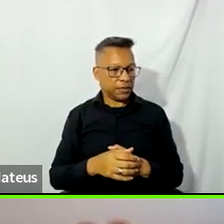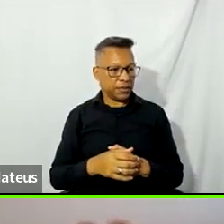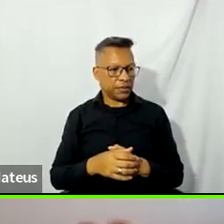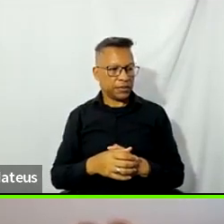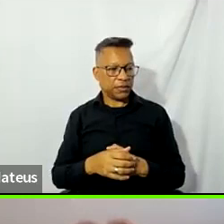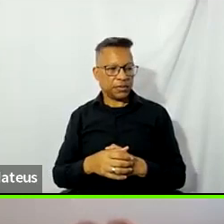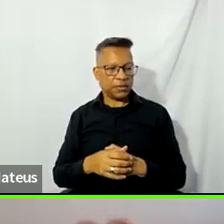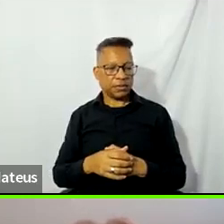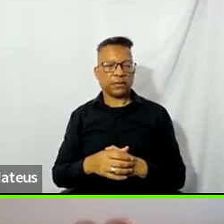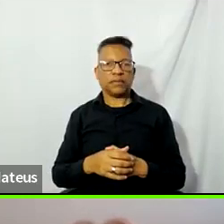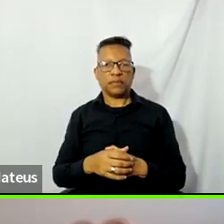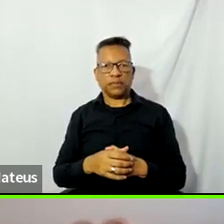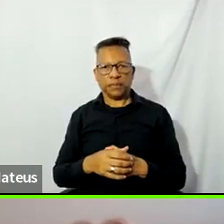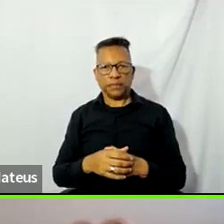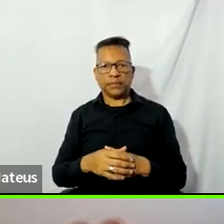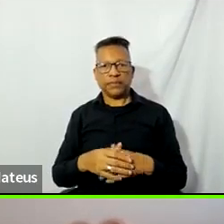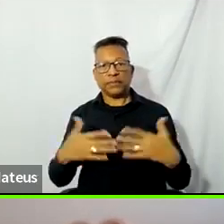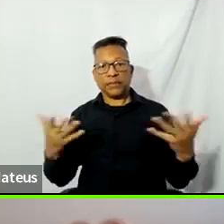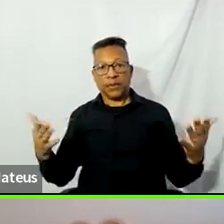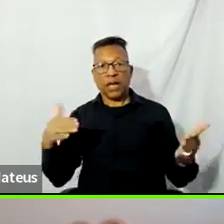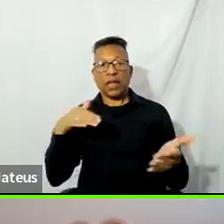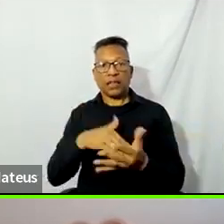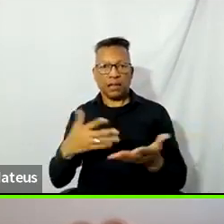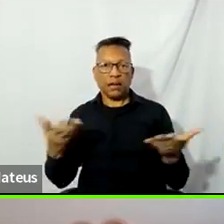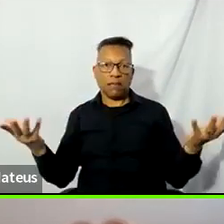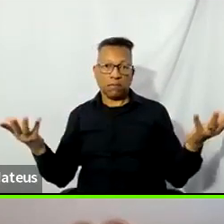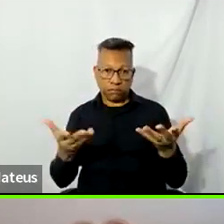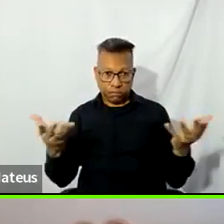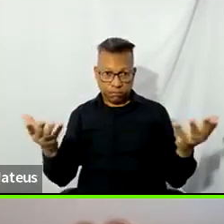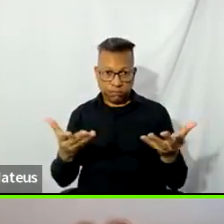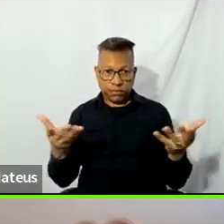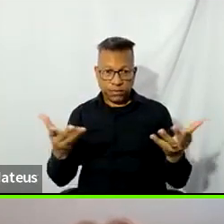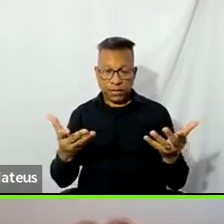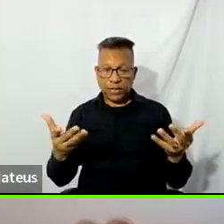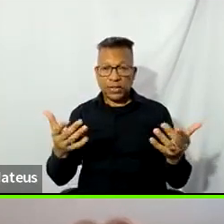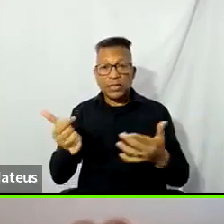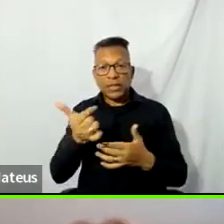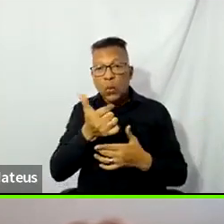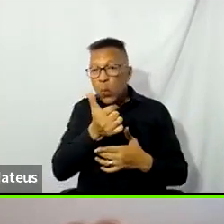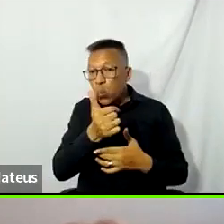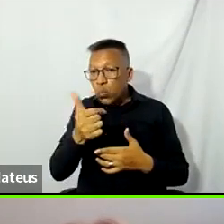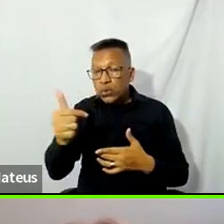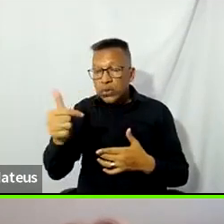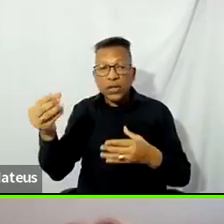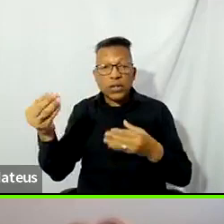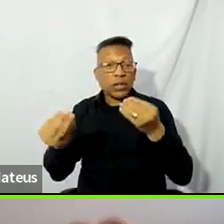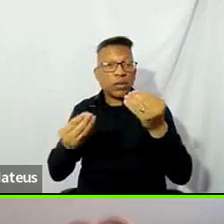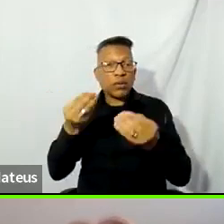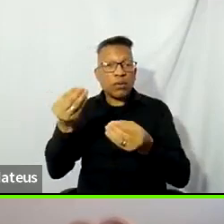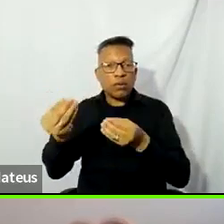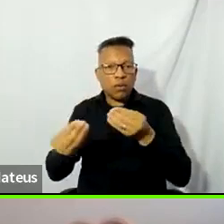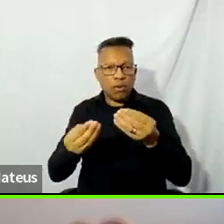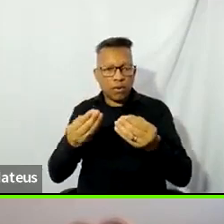ext, But so so But so so far there are. there are no means of control control that